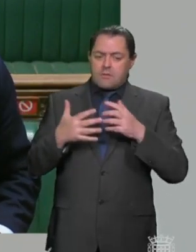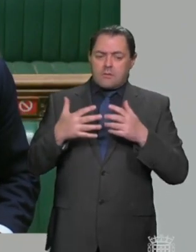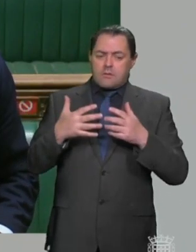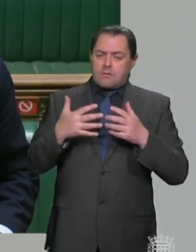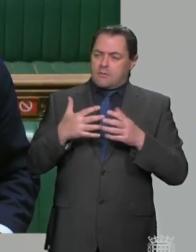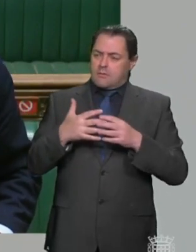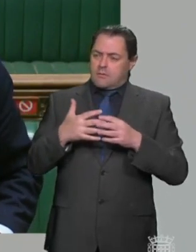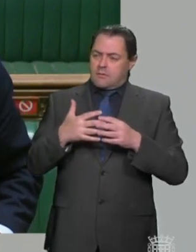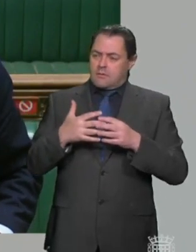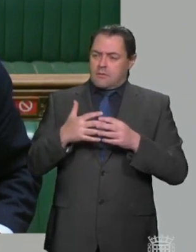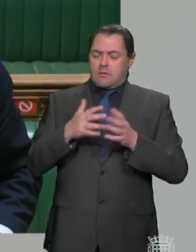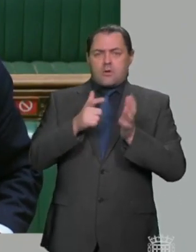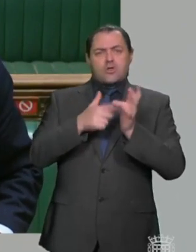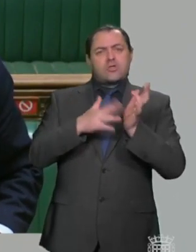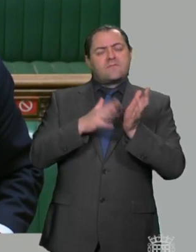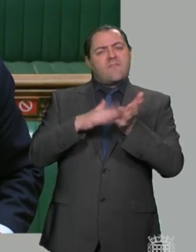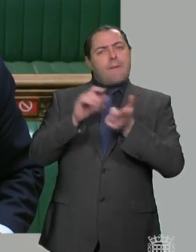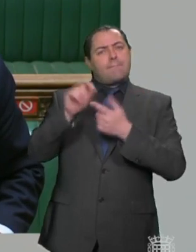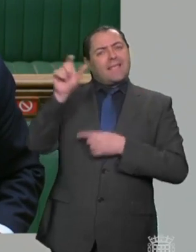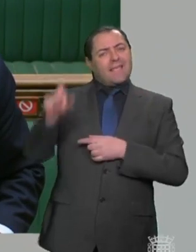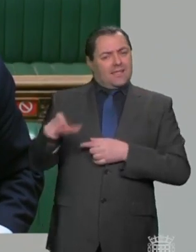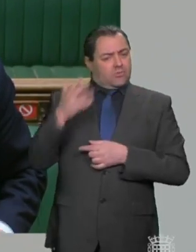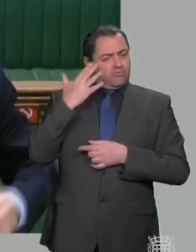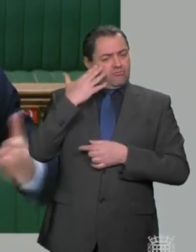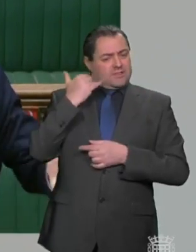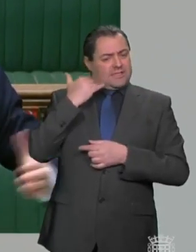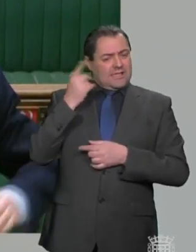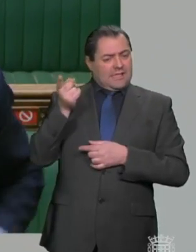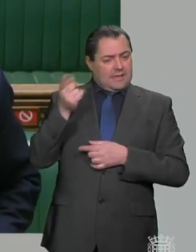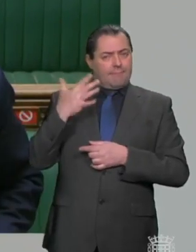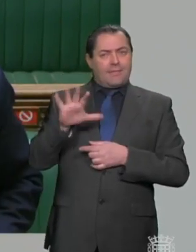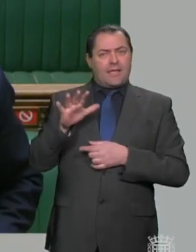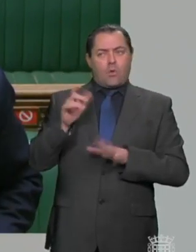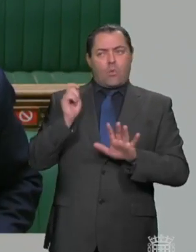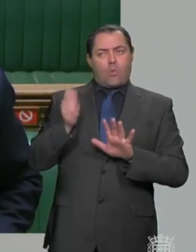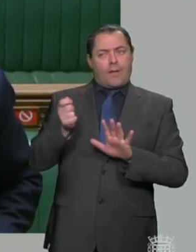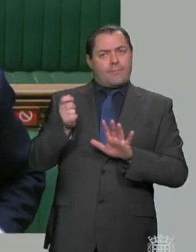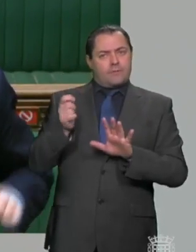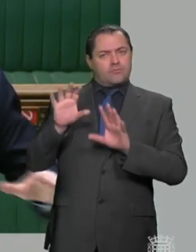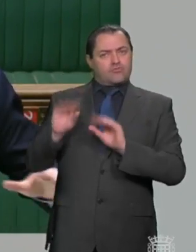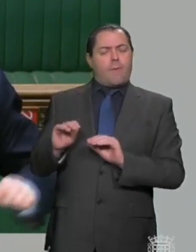a Conservative Member who has recently had the Whip taken away, he can take it that that